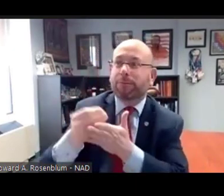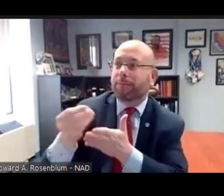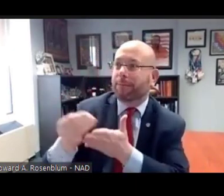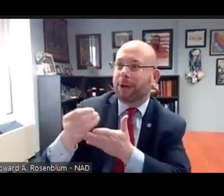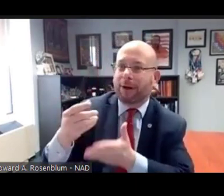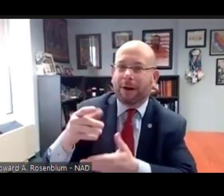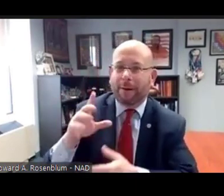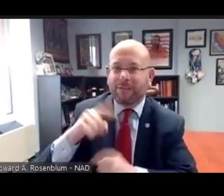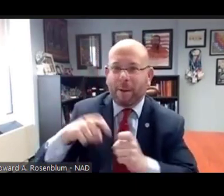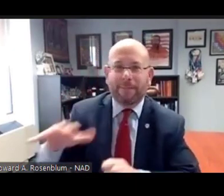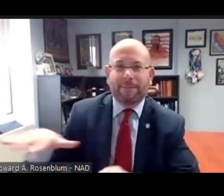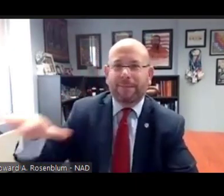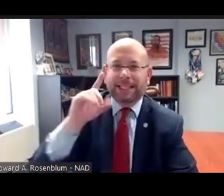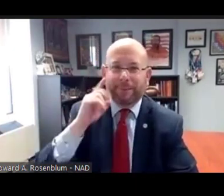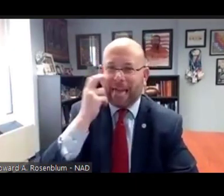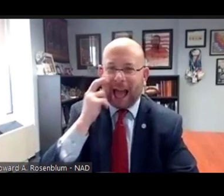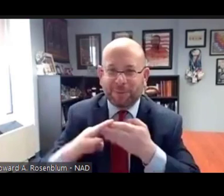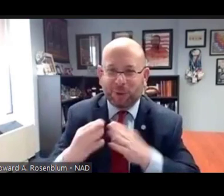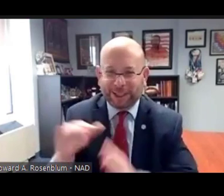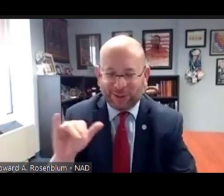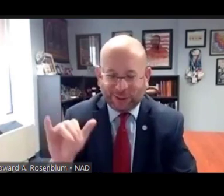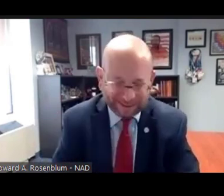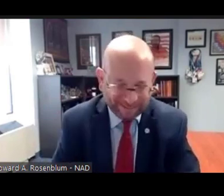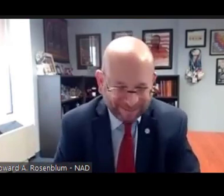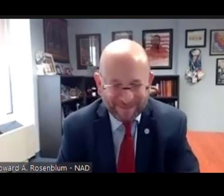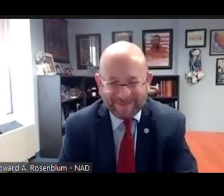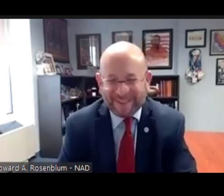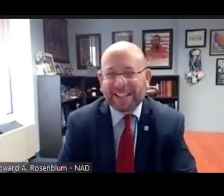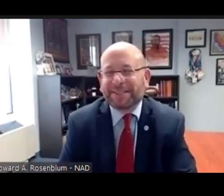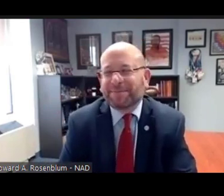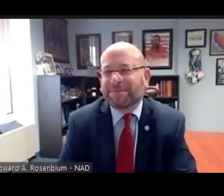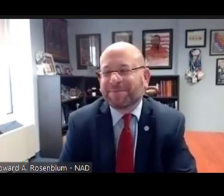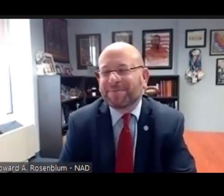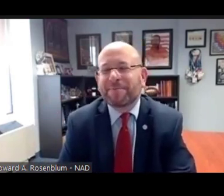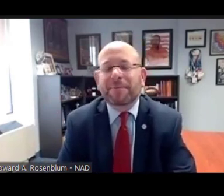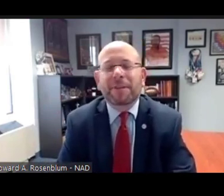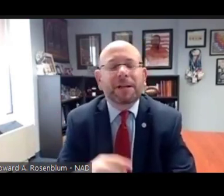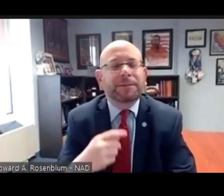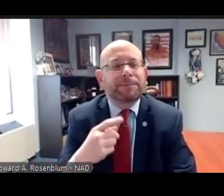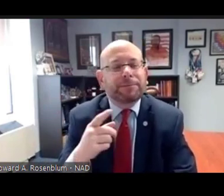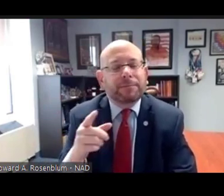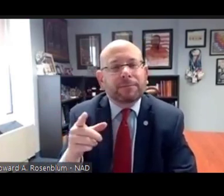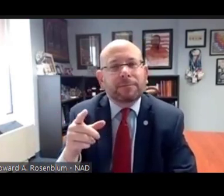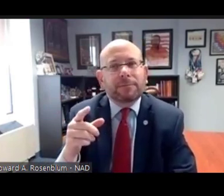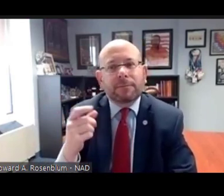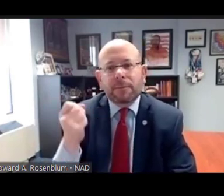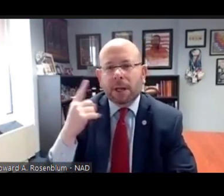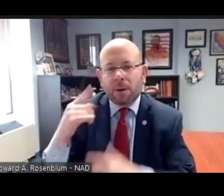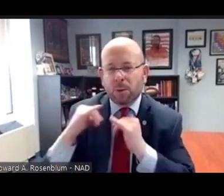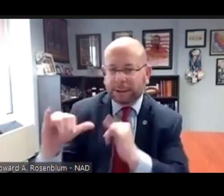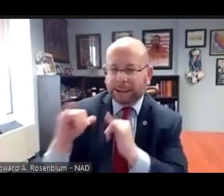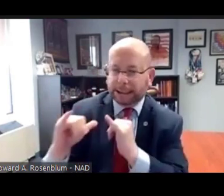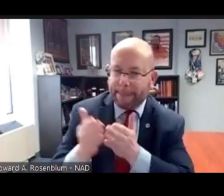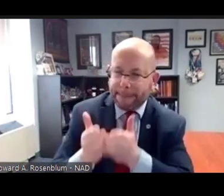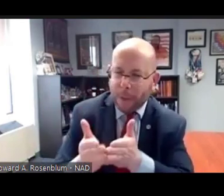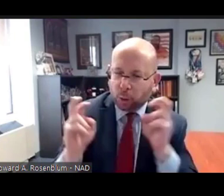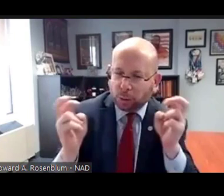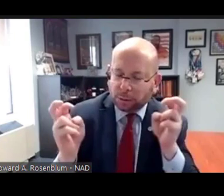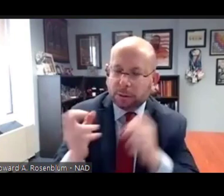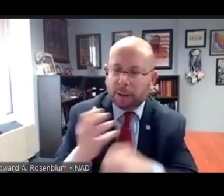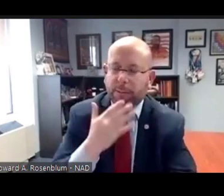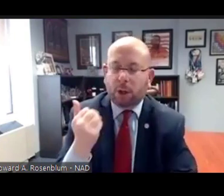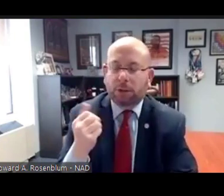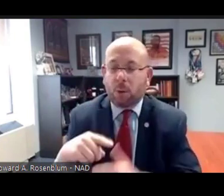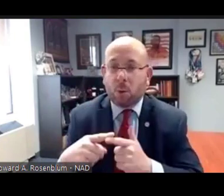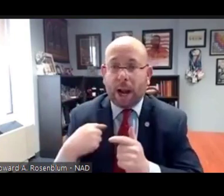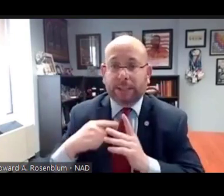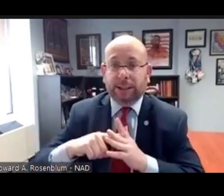Anyway, so maybe all deaf-blind shoppers, that should go, a commission of that should go towards accessibility